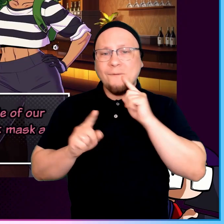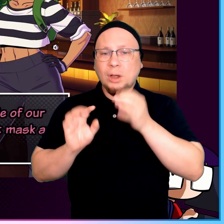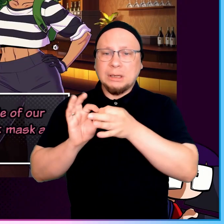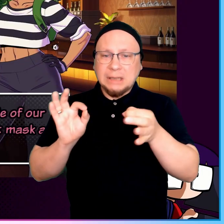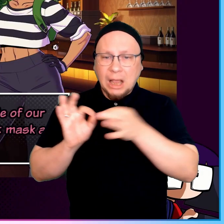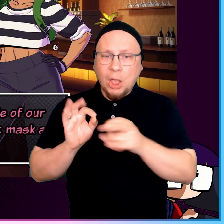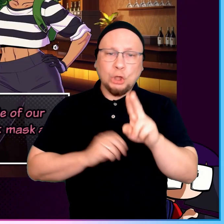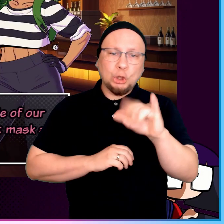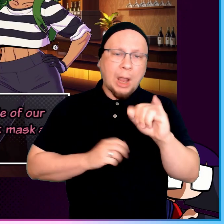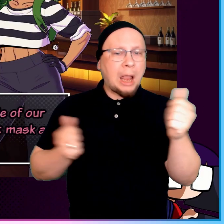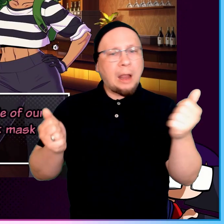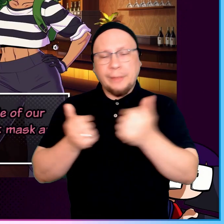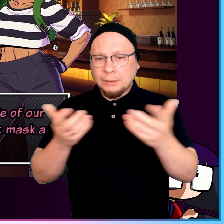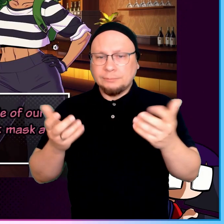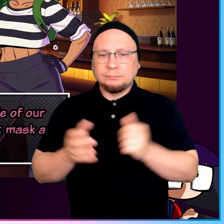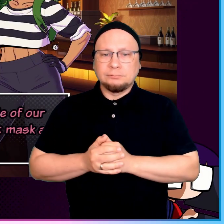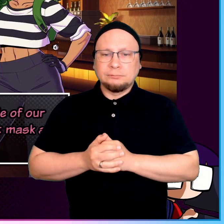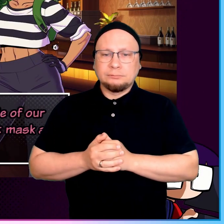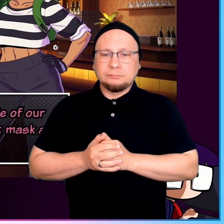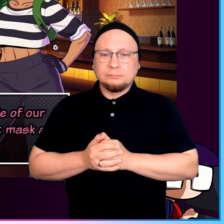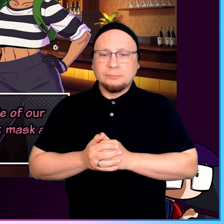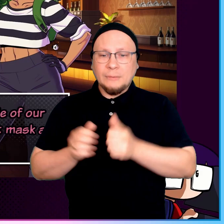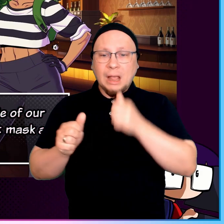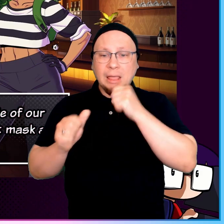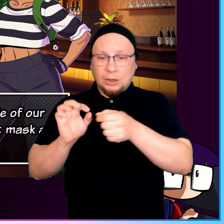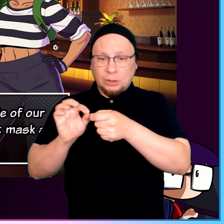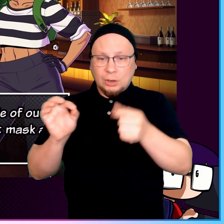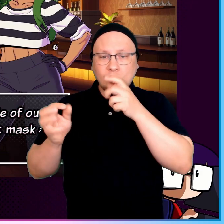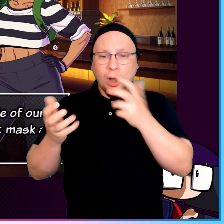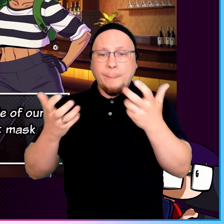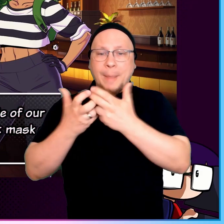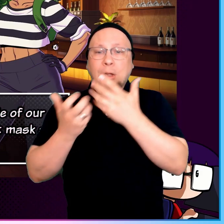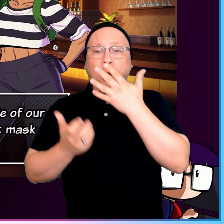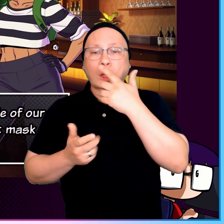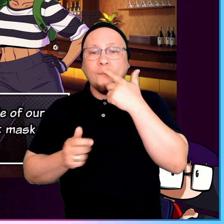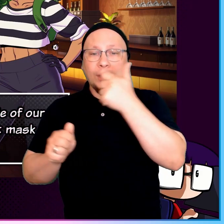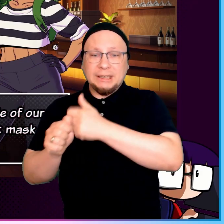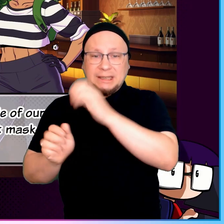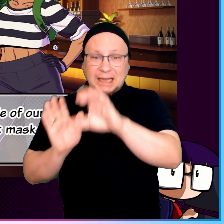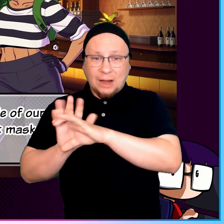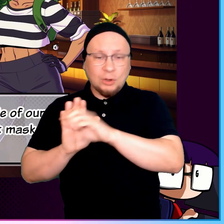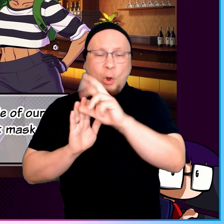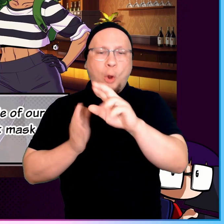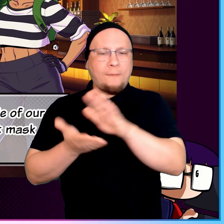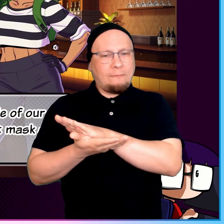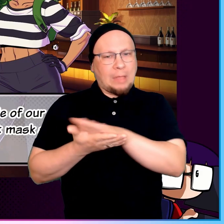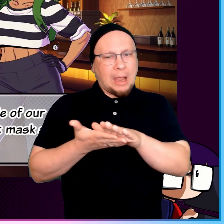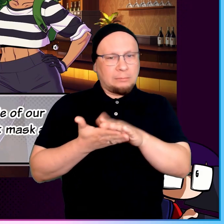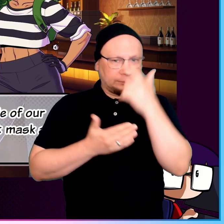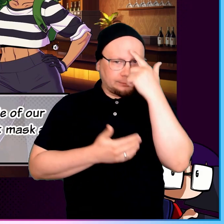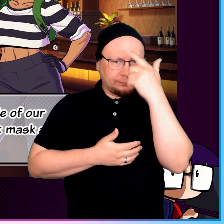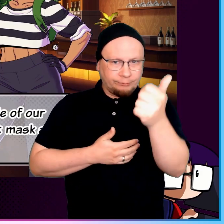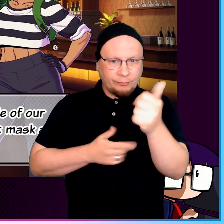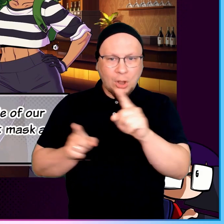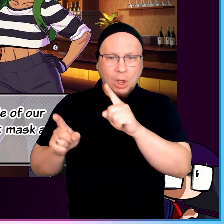Dialogue is coloured to match the speaking character, or can be set to monochrome. You can also invert the text box to white.